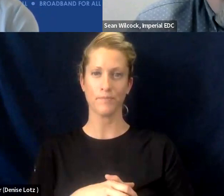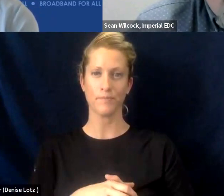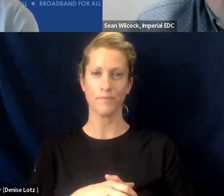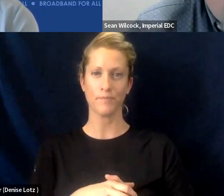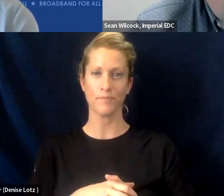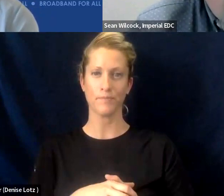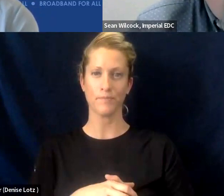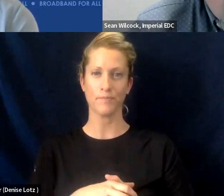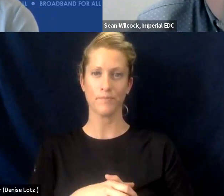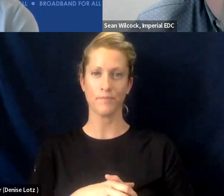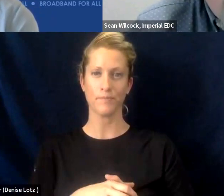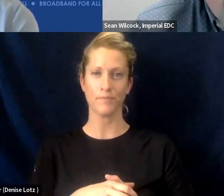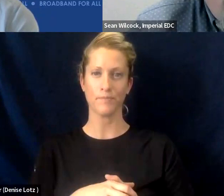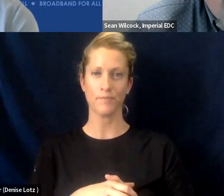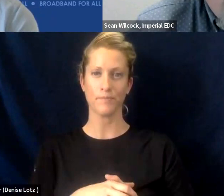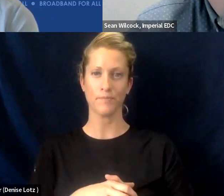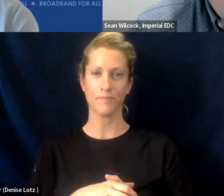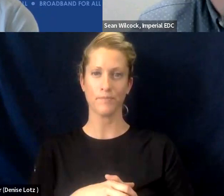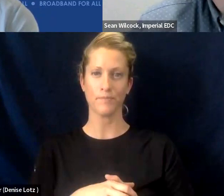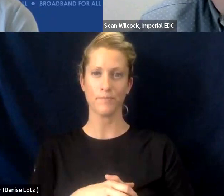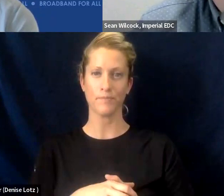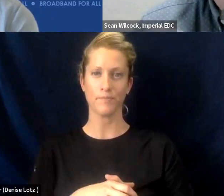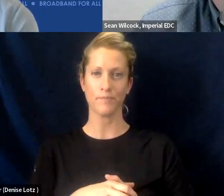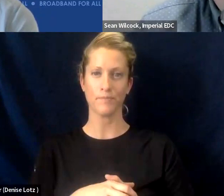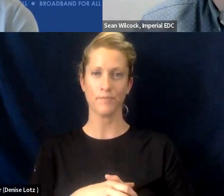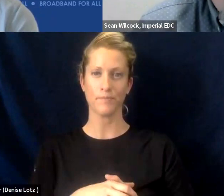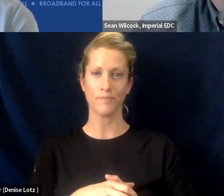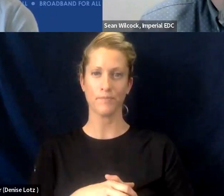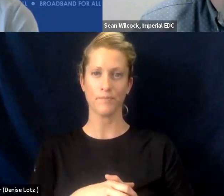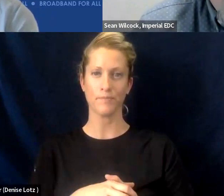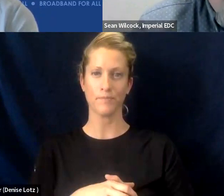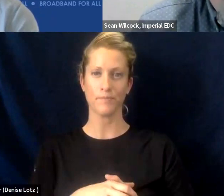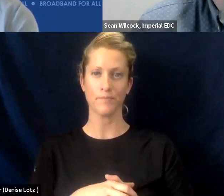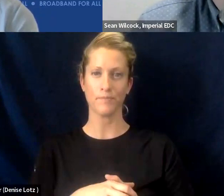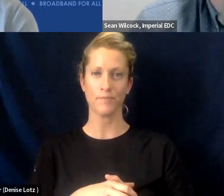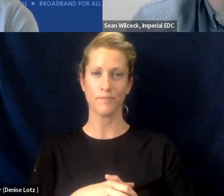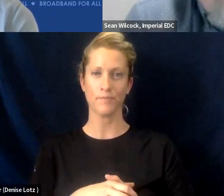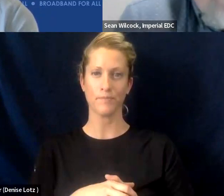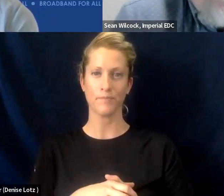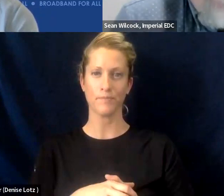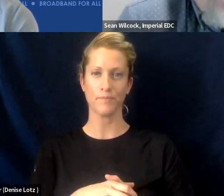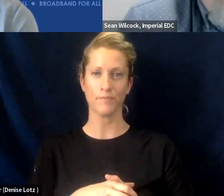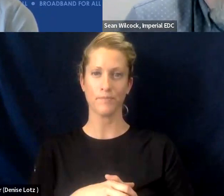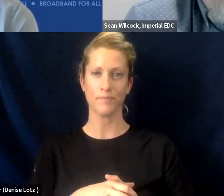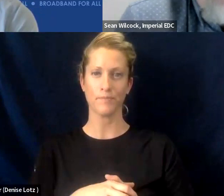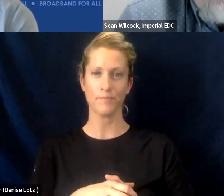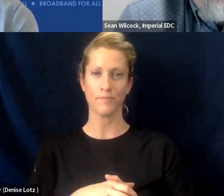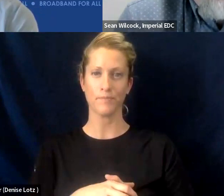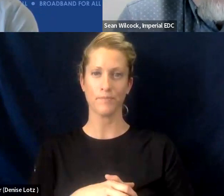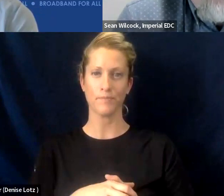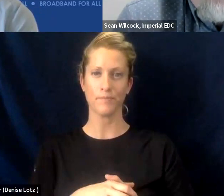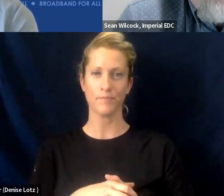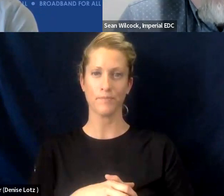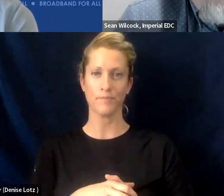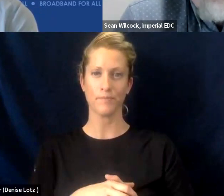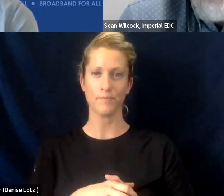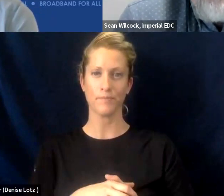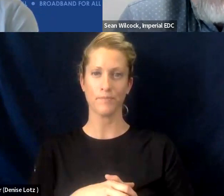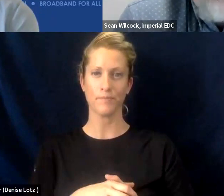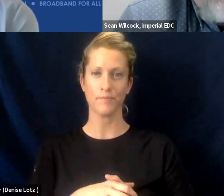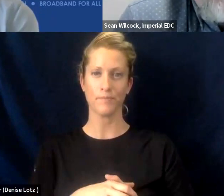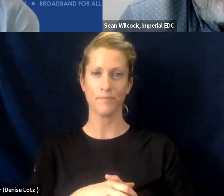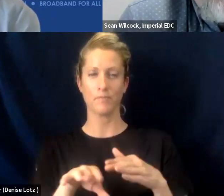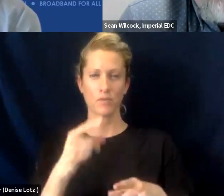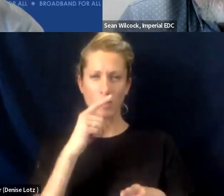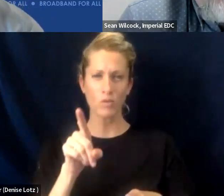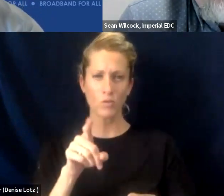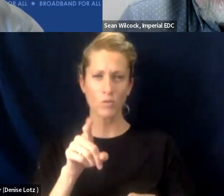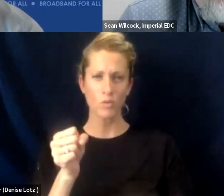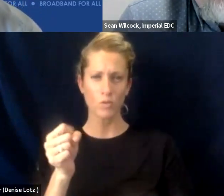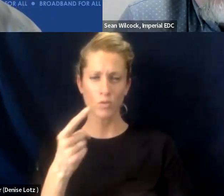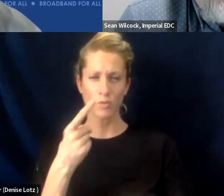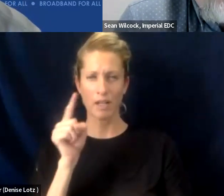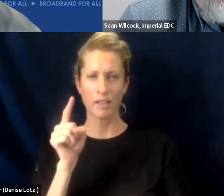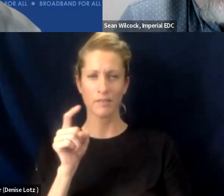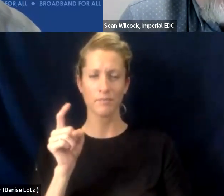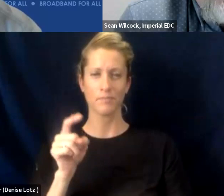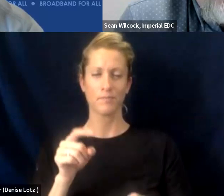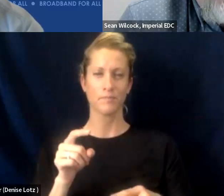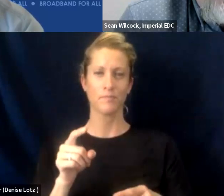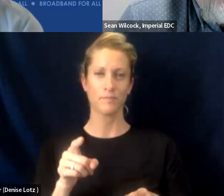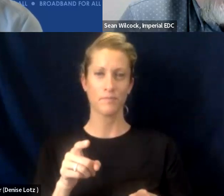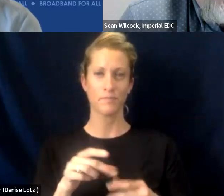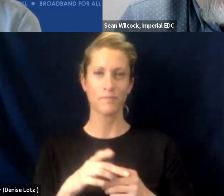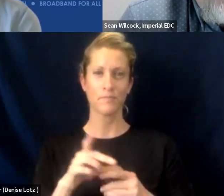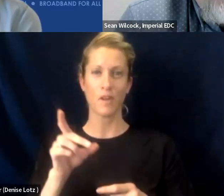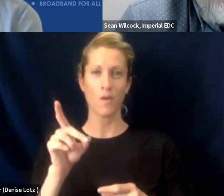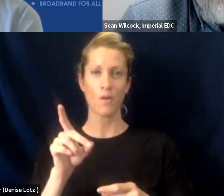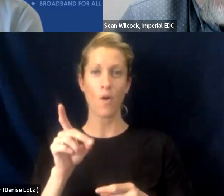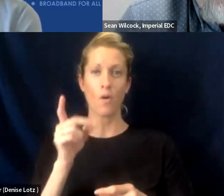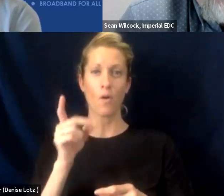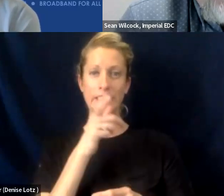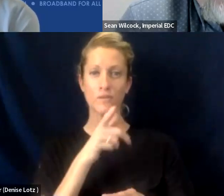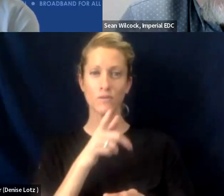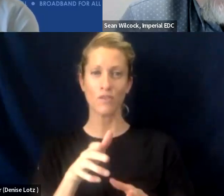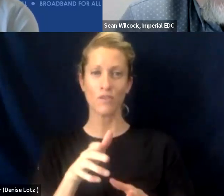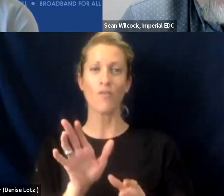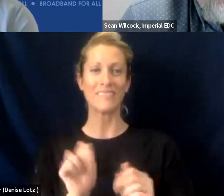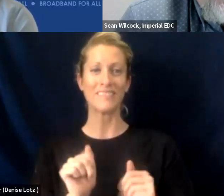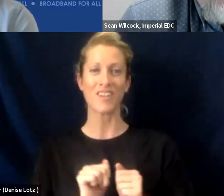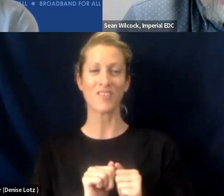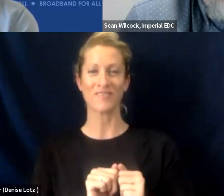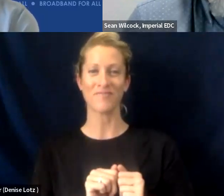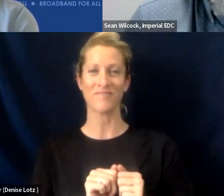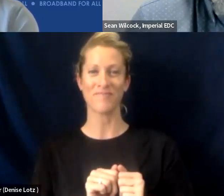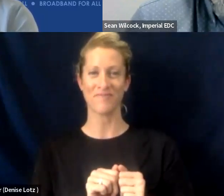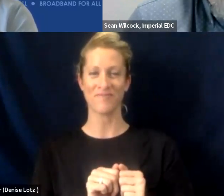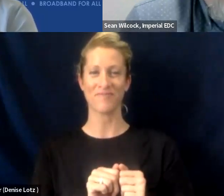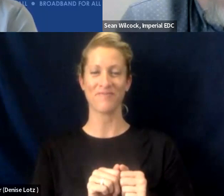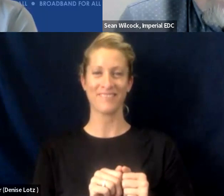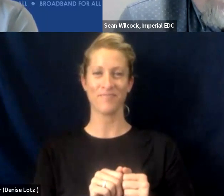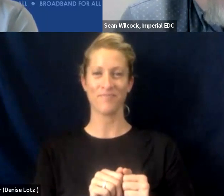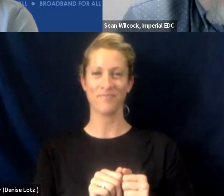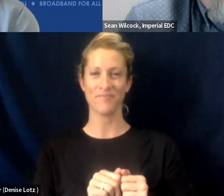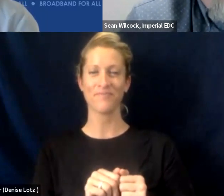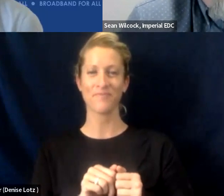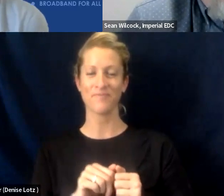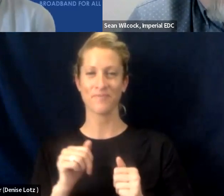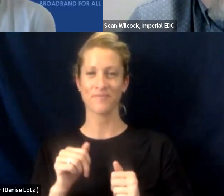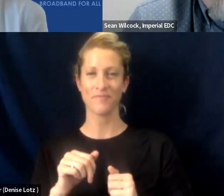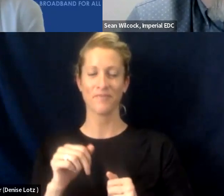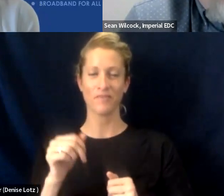It is even as far as workforce that crosses over from Mexico